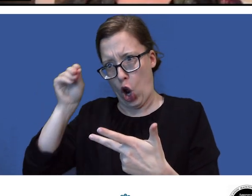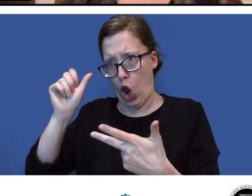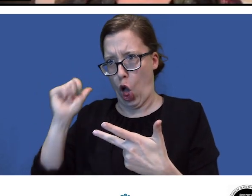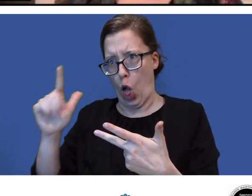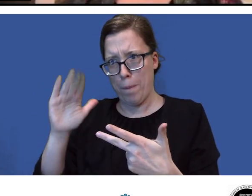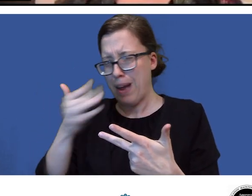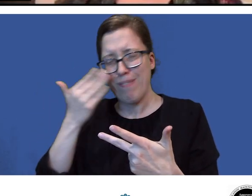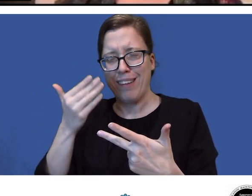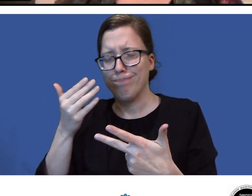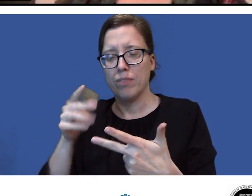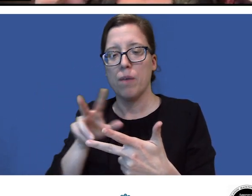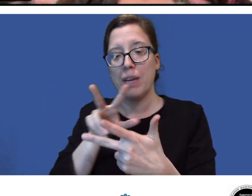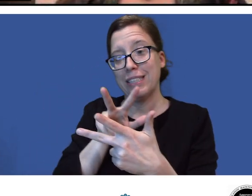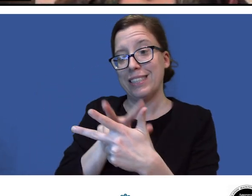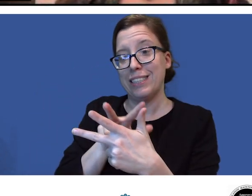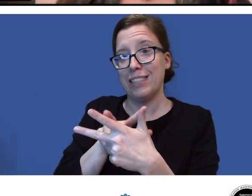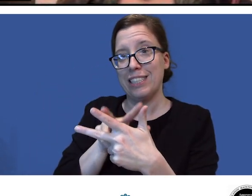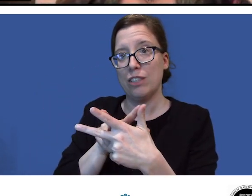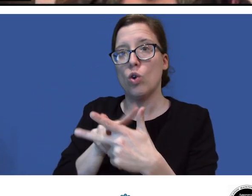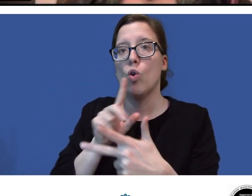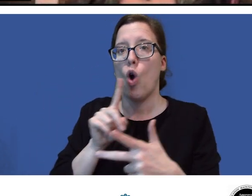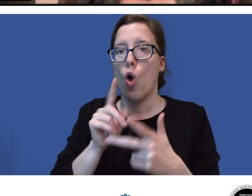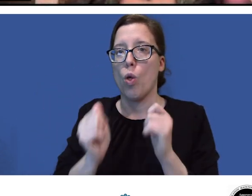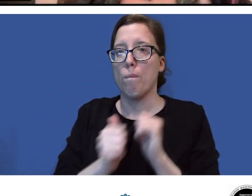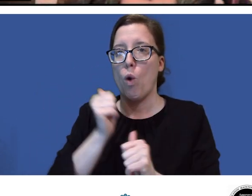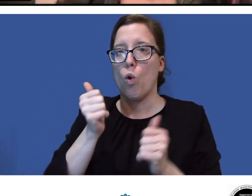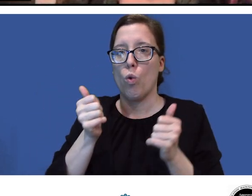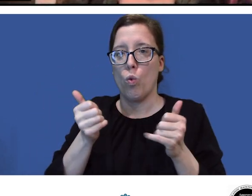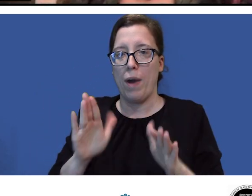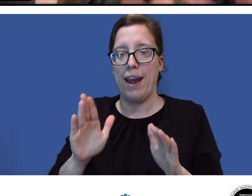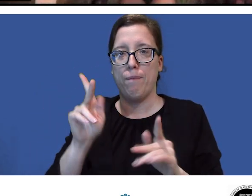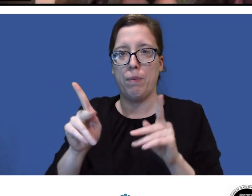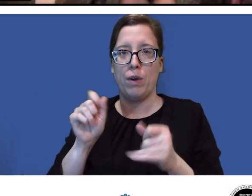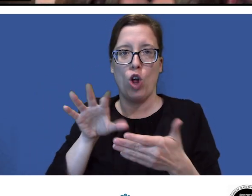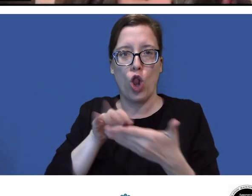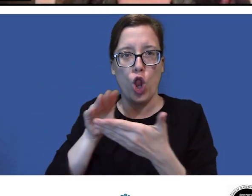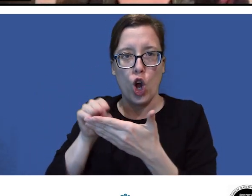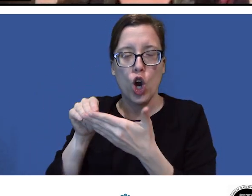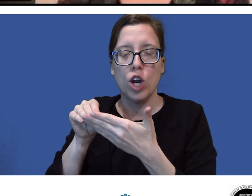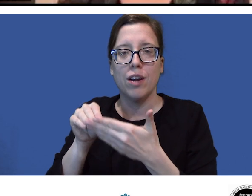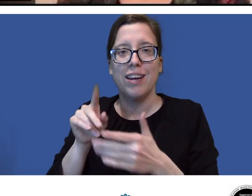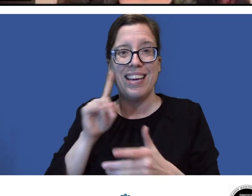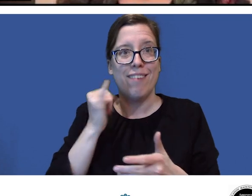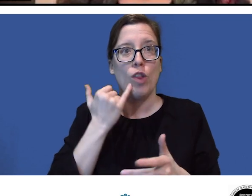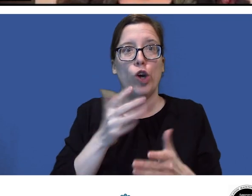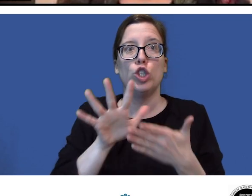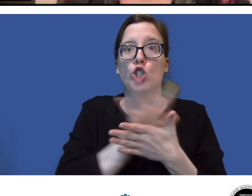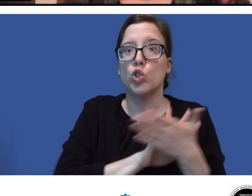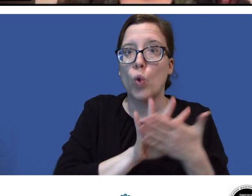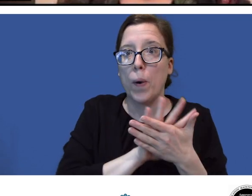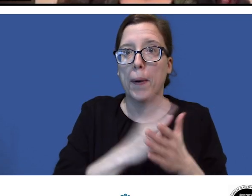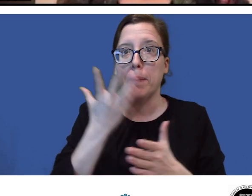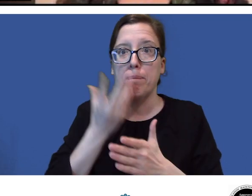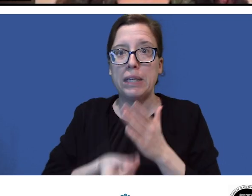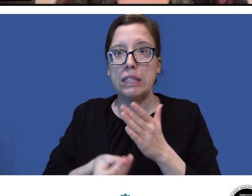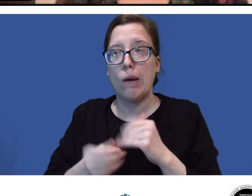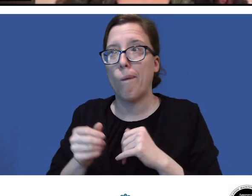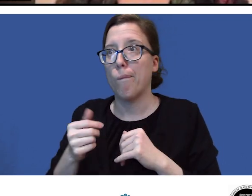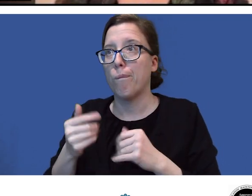And because those are distorted, missing, partial, access is limited.